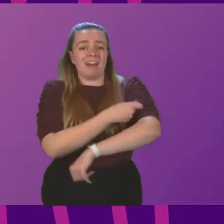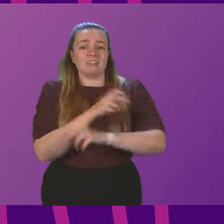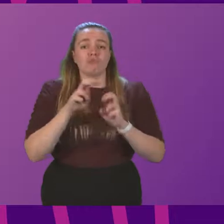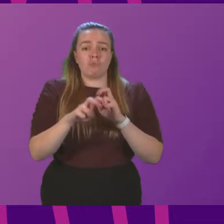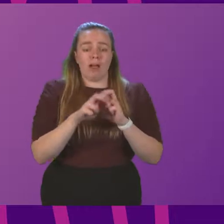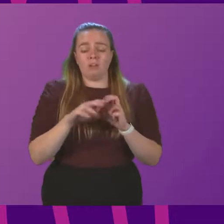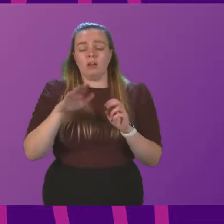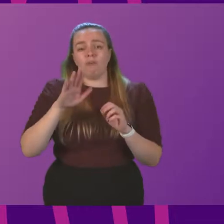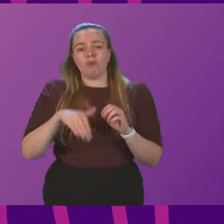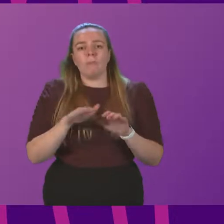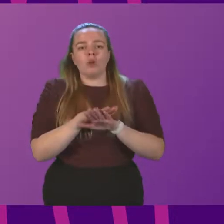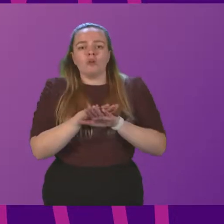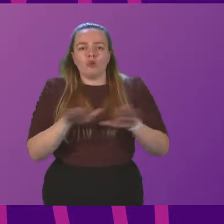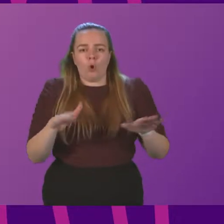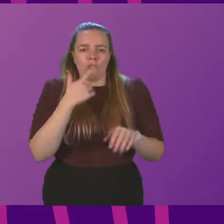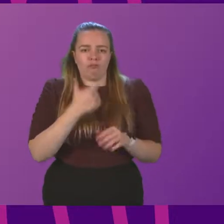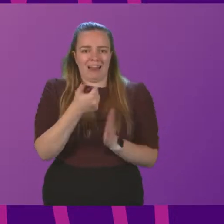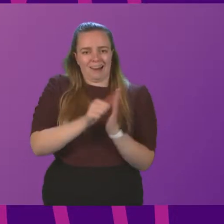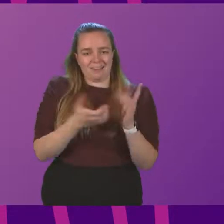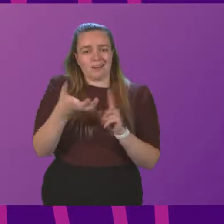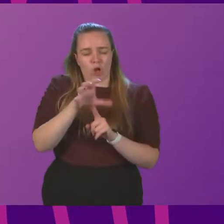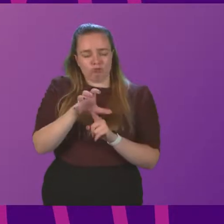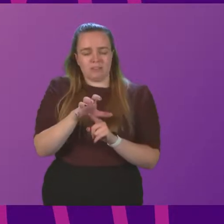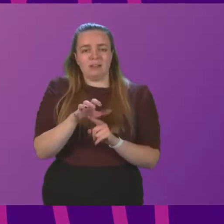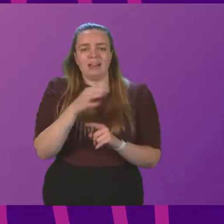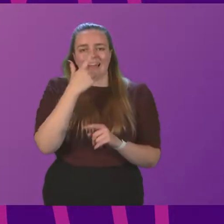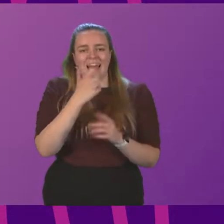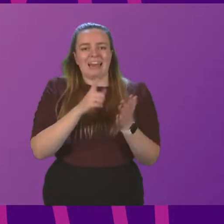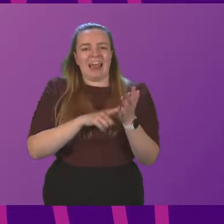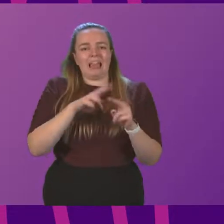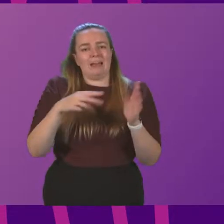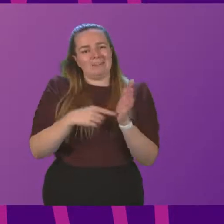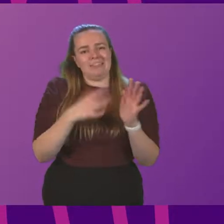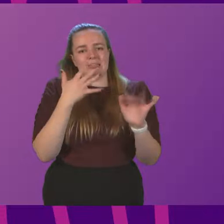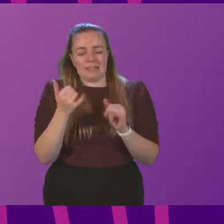from non-red-list countries would be able to take lateral flow device tests with photo verification